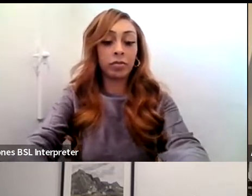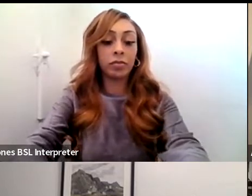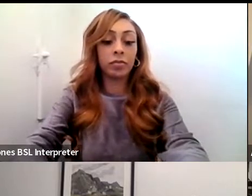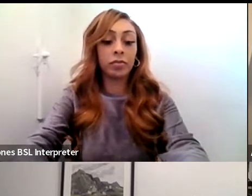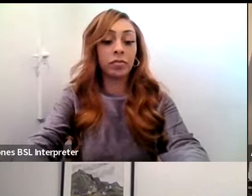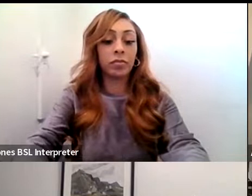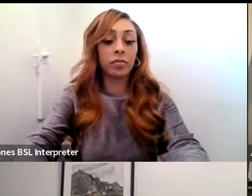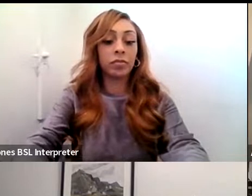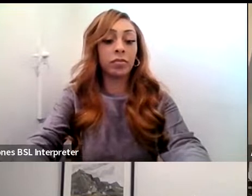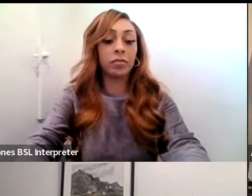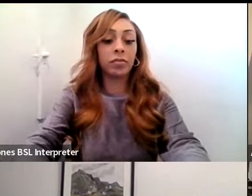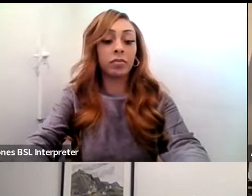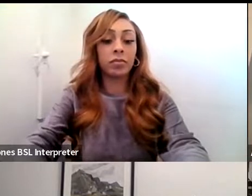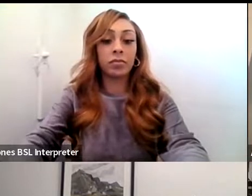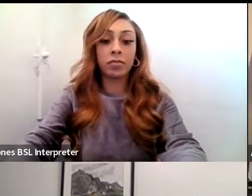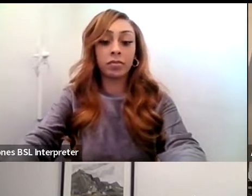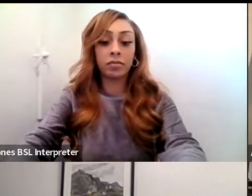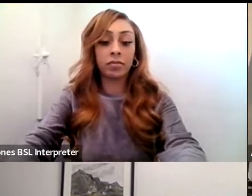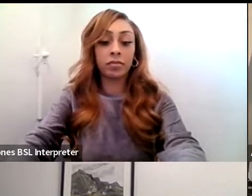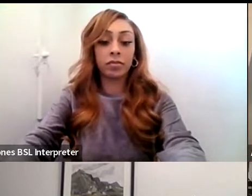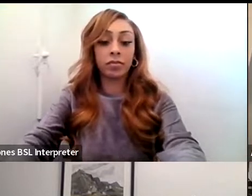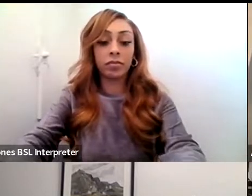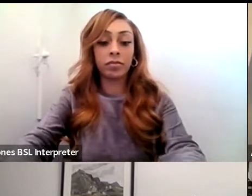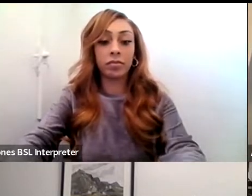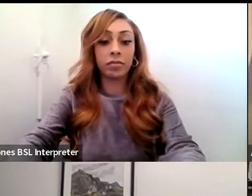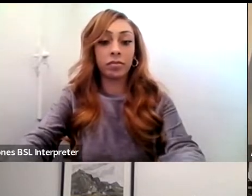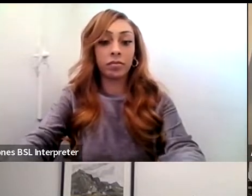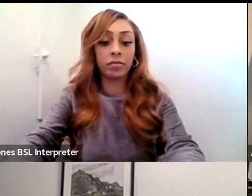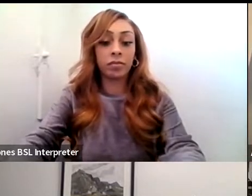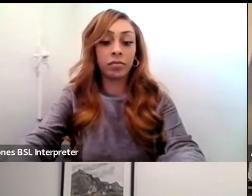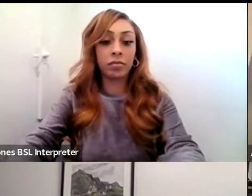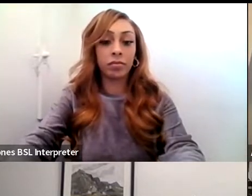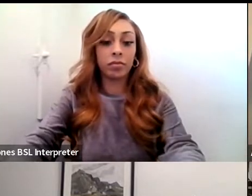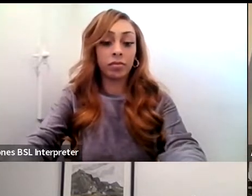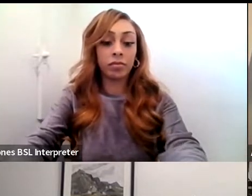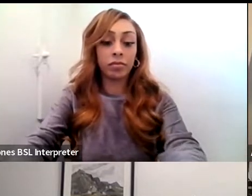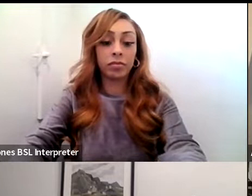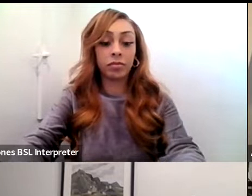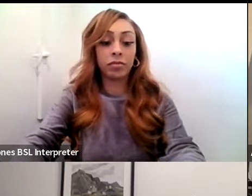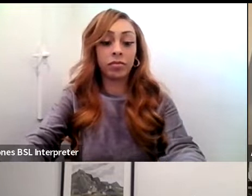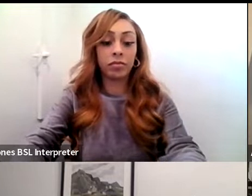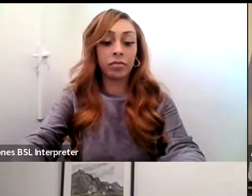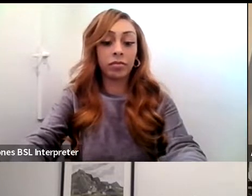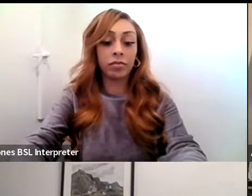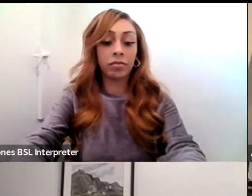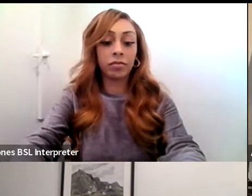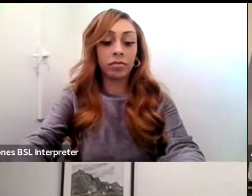but the issue that one fundamentally comes back to is that you can't then go back to the Arts Council and say, "This is different".